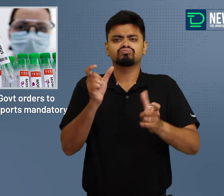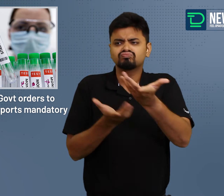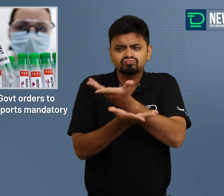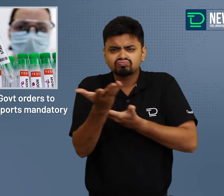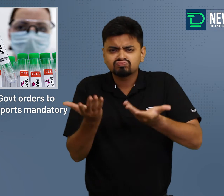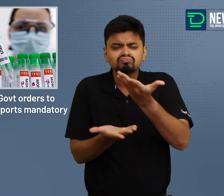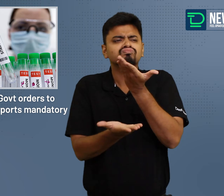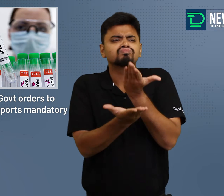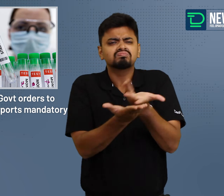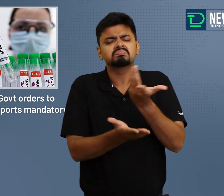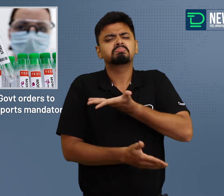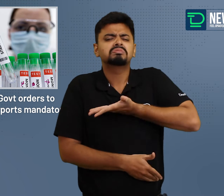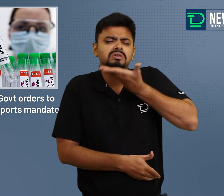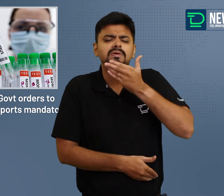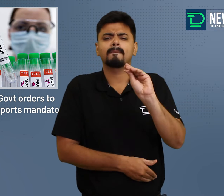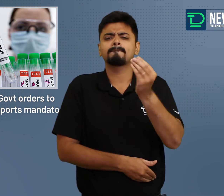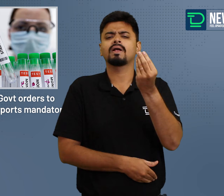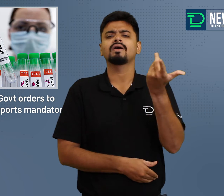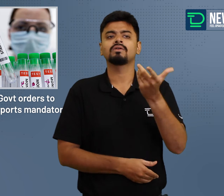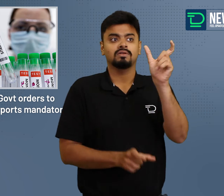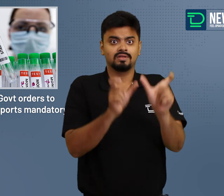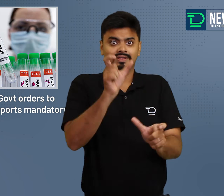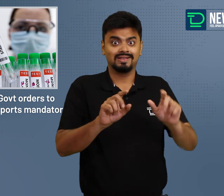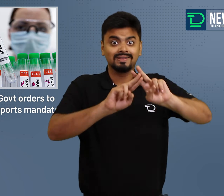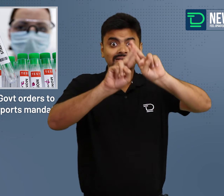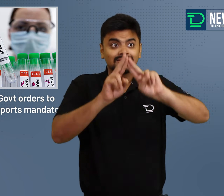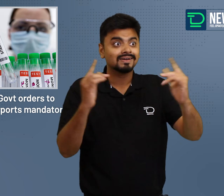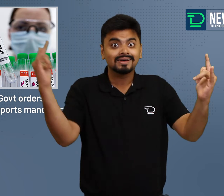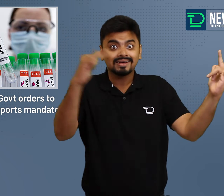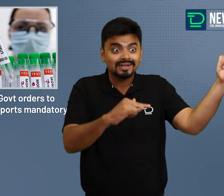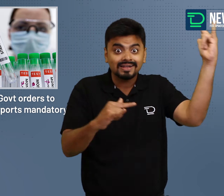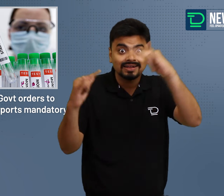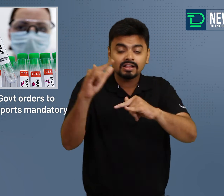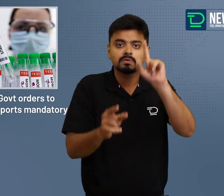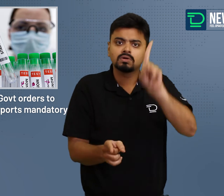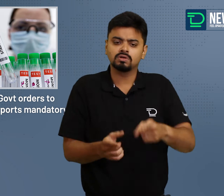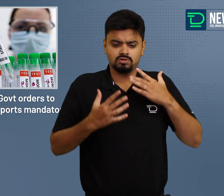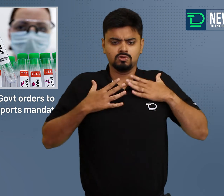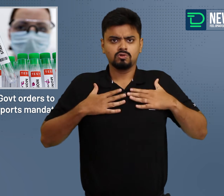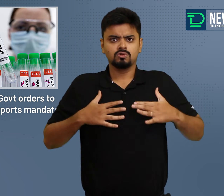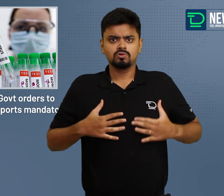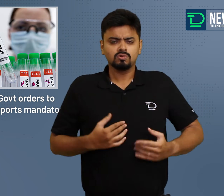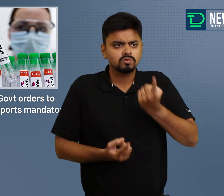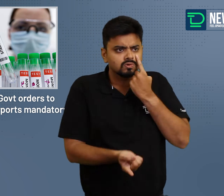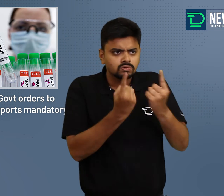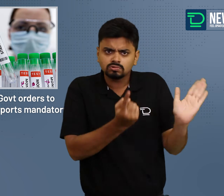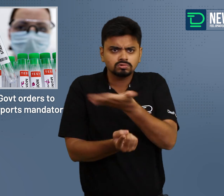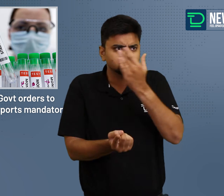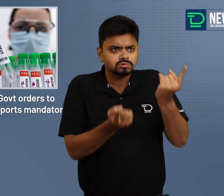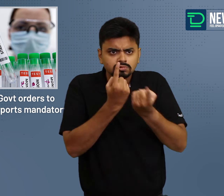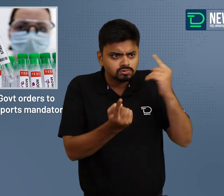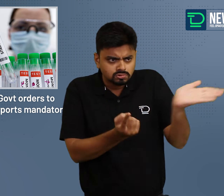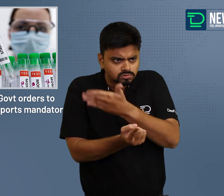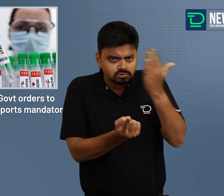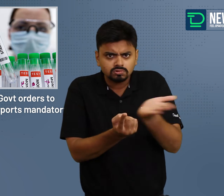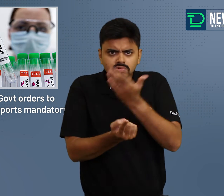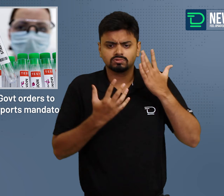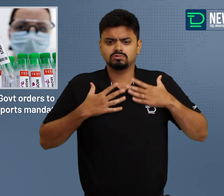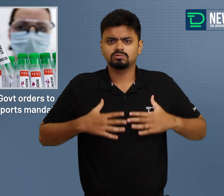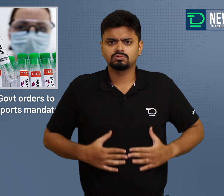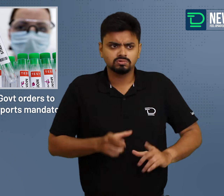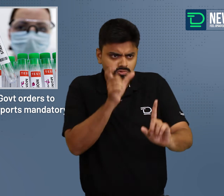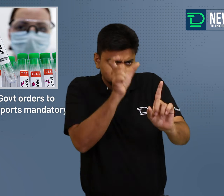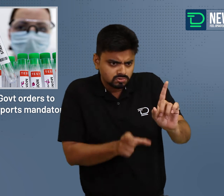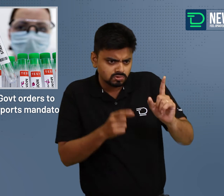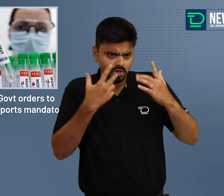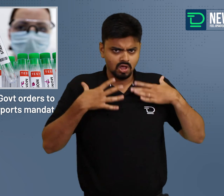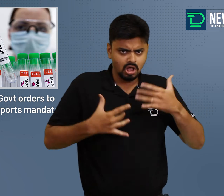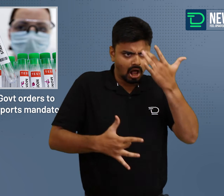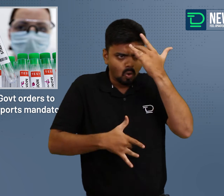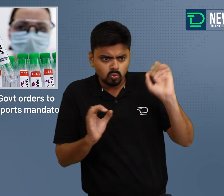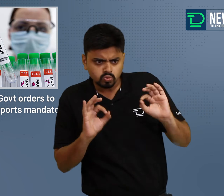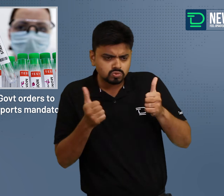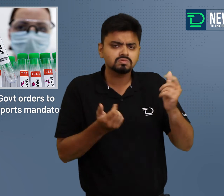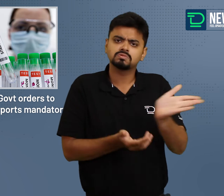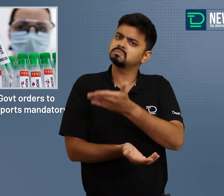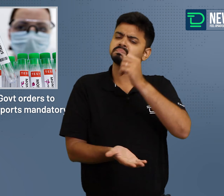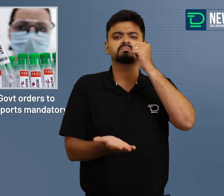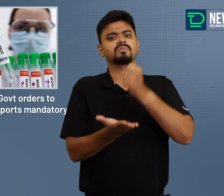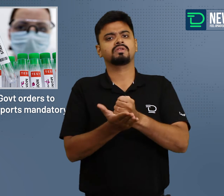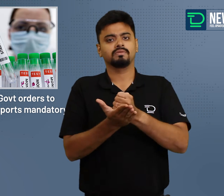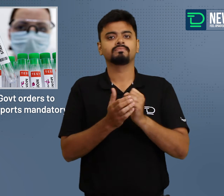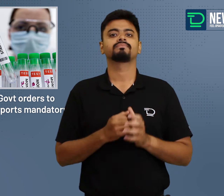In this meeting, it has been advised to conduct a screening of all international travellers coming to India.